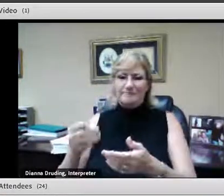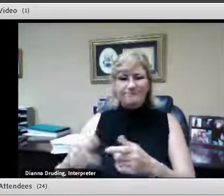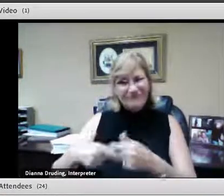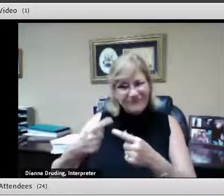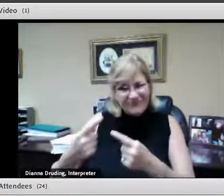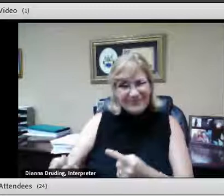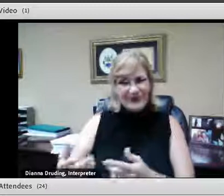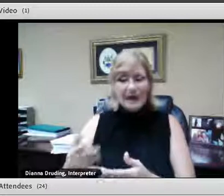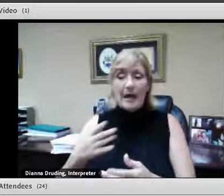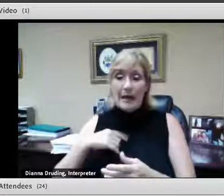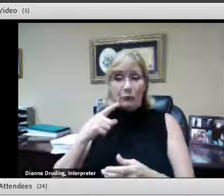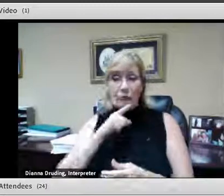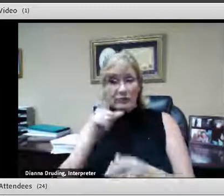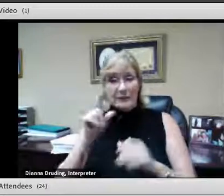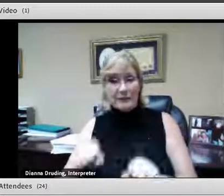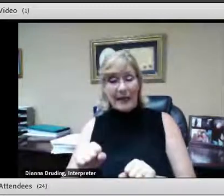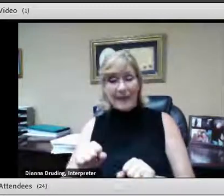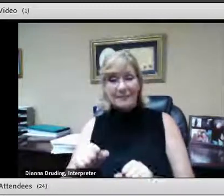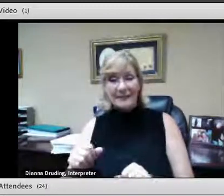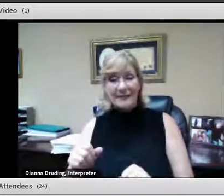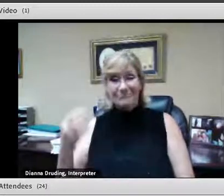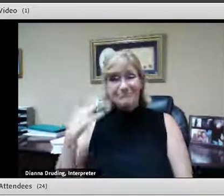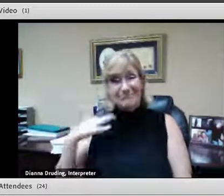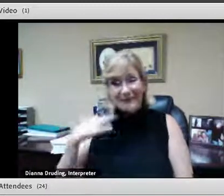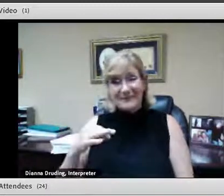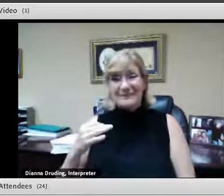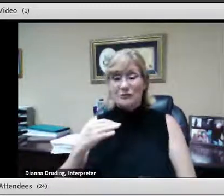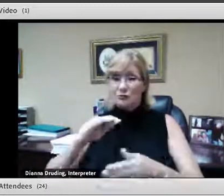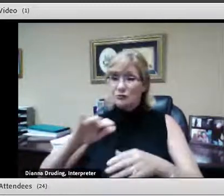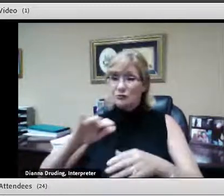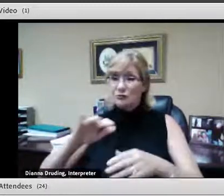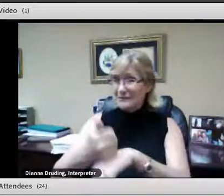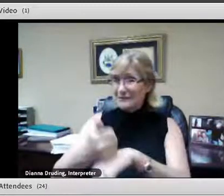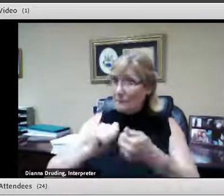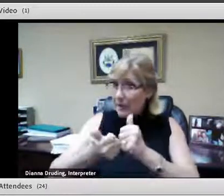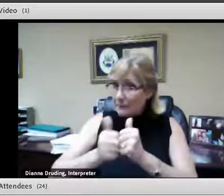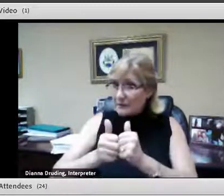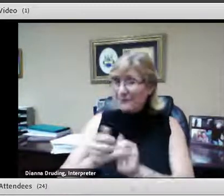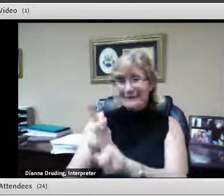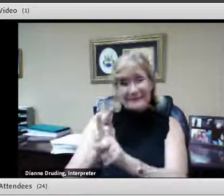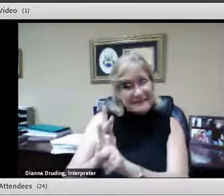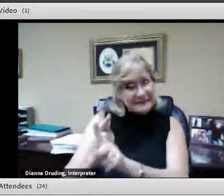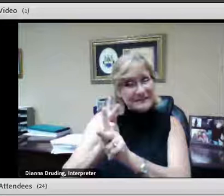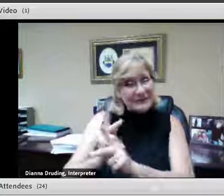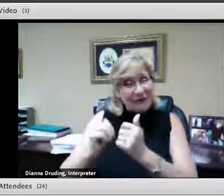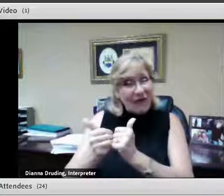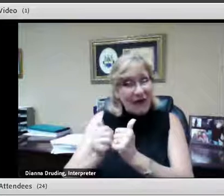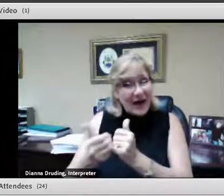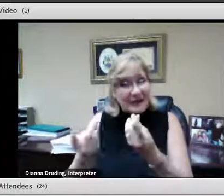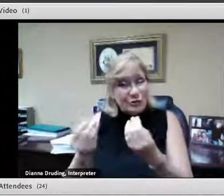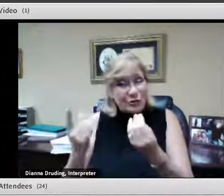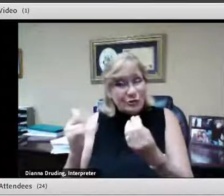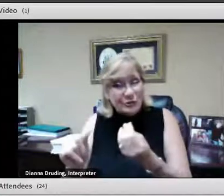really, really beneficial to set things up as a competition. Just be careful how you do it and know your audience and know your kids.